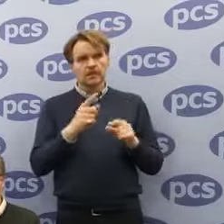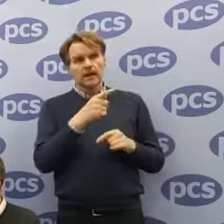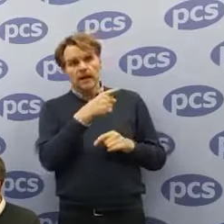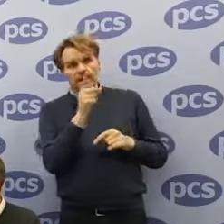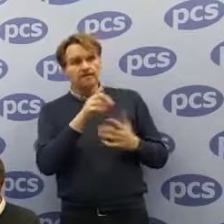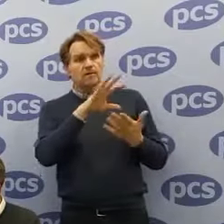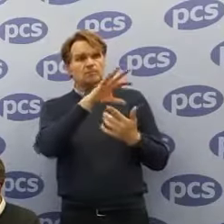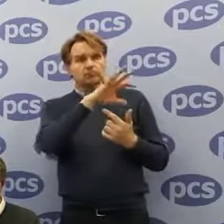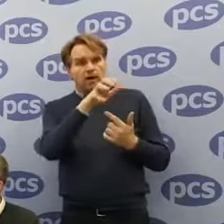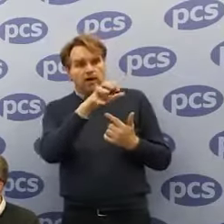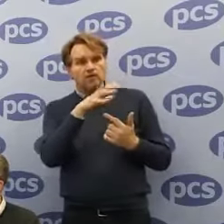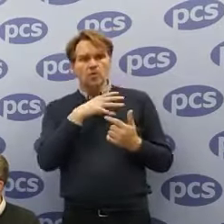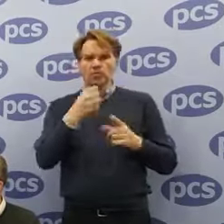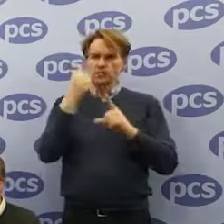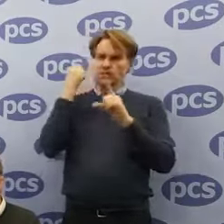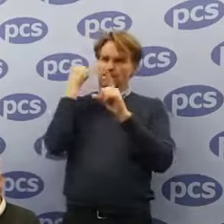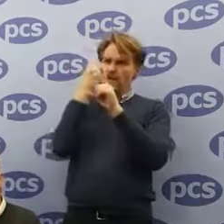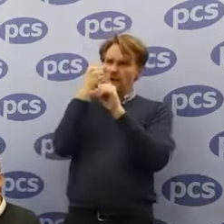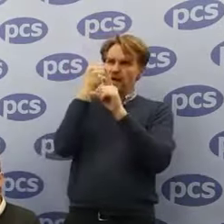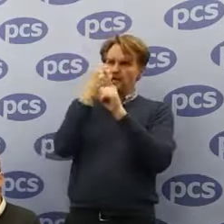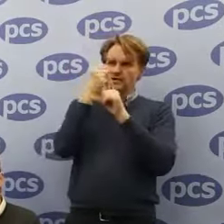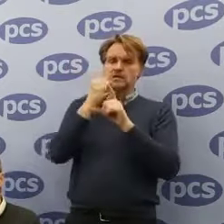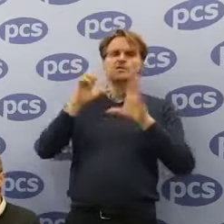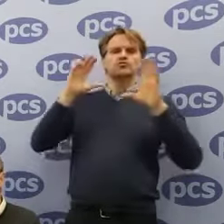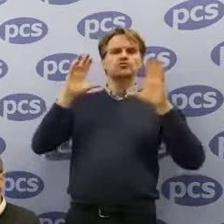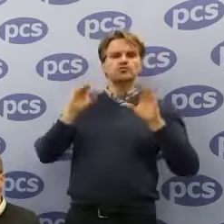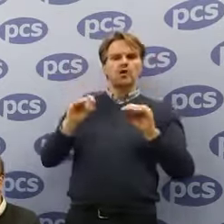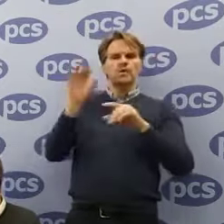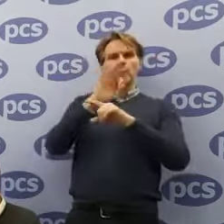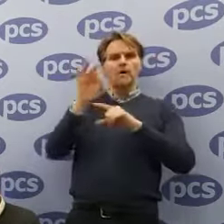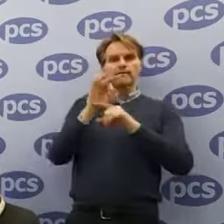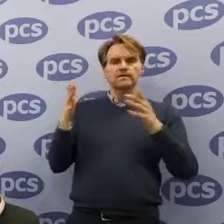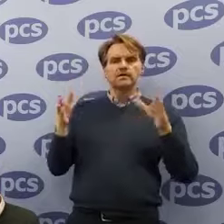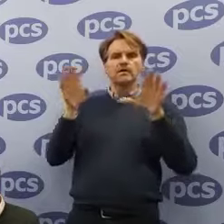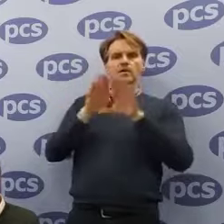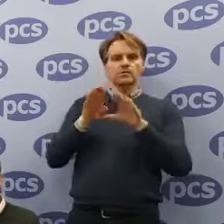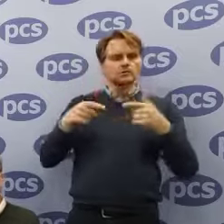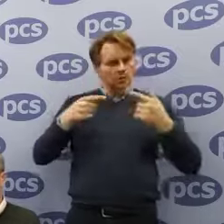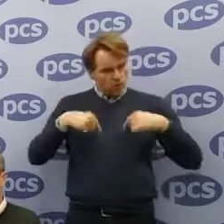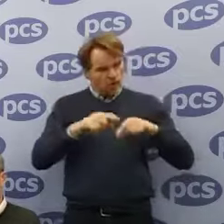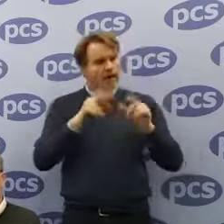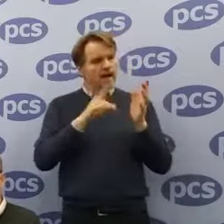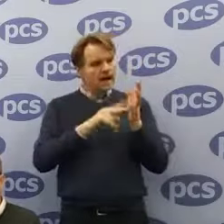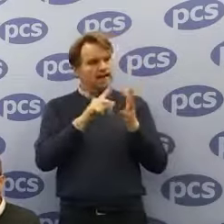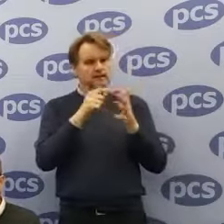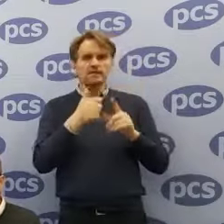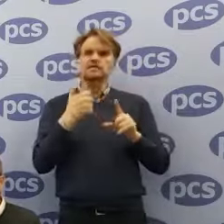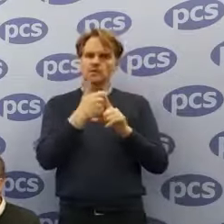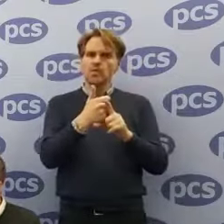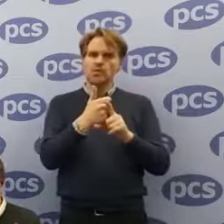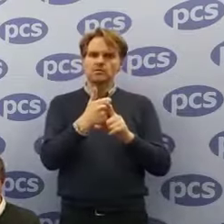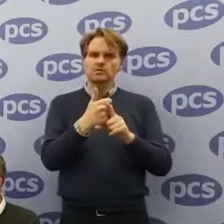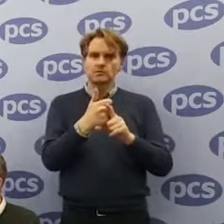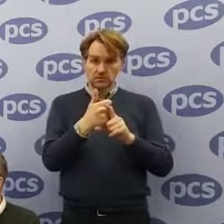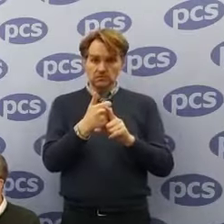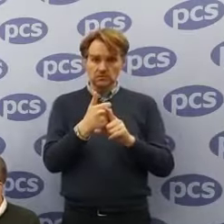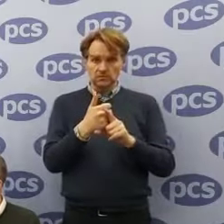fight their office closure and is looking for support from the national union, we will support it. In fact I can say that we are just receiving our first